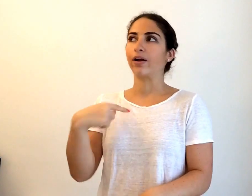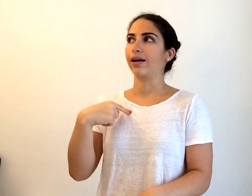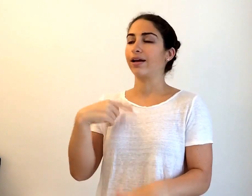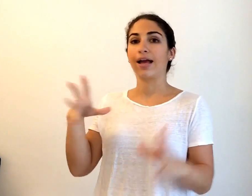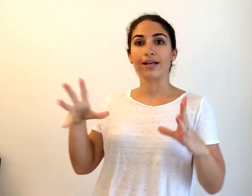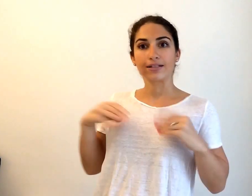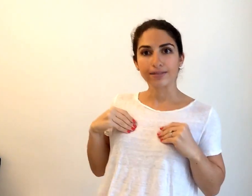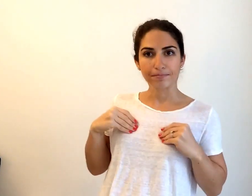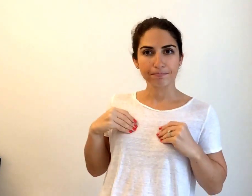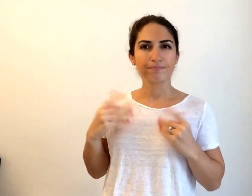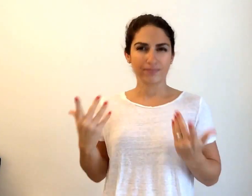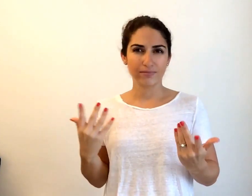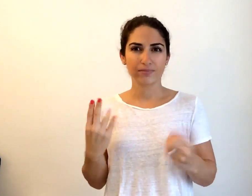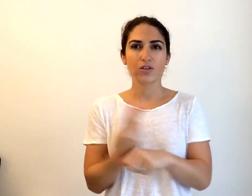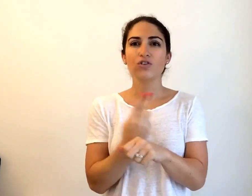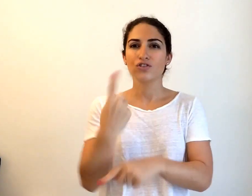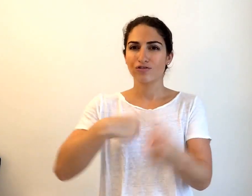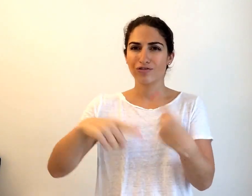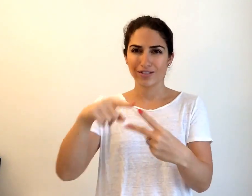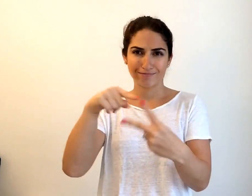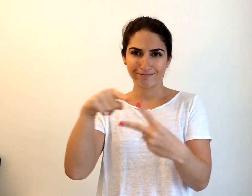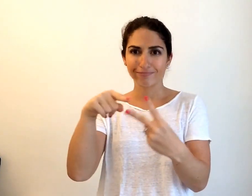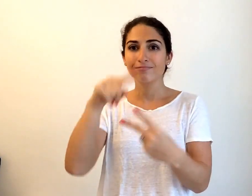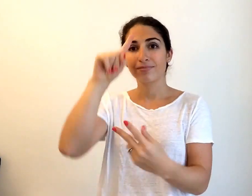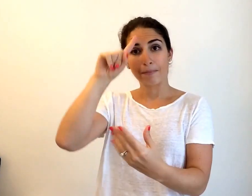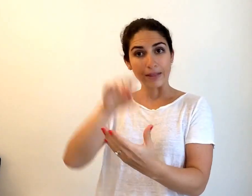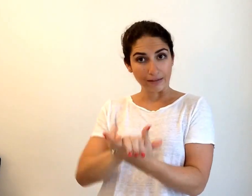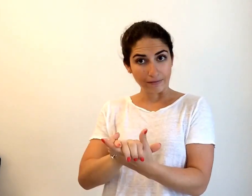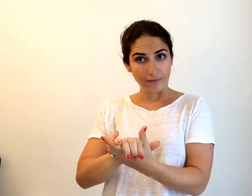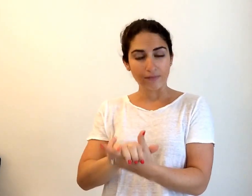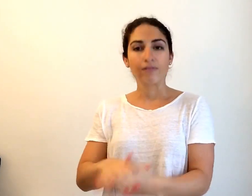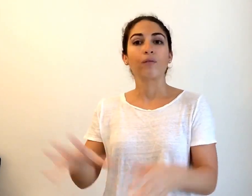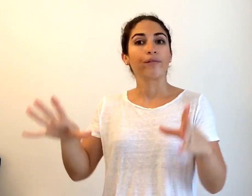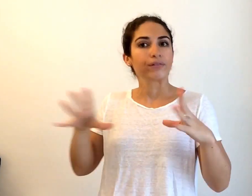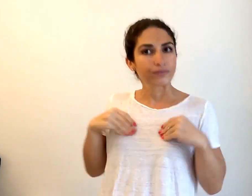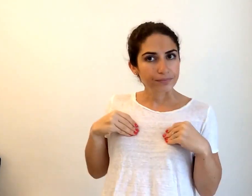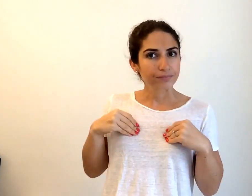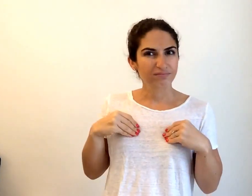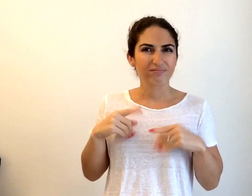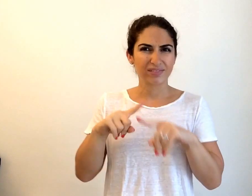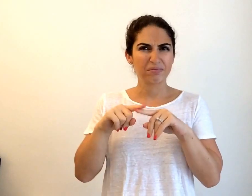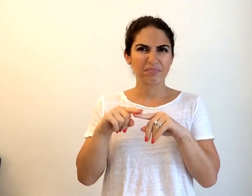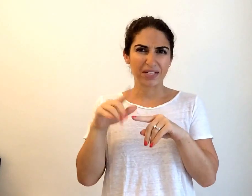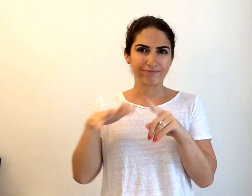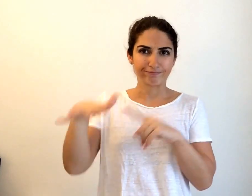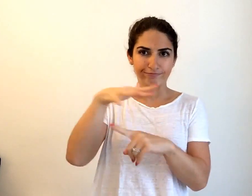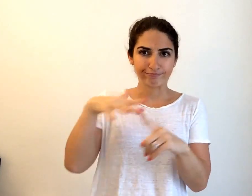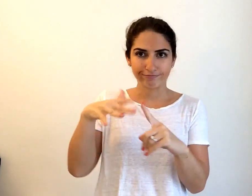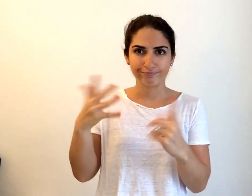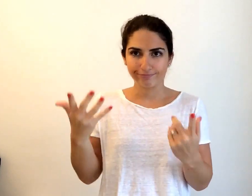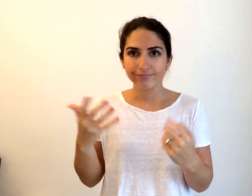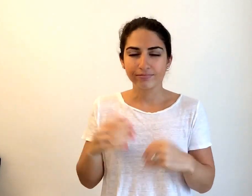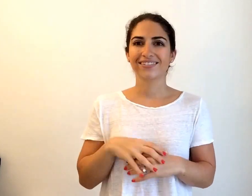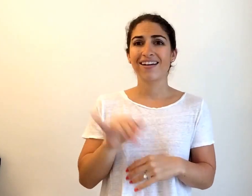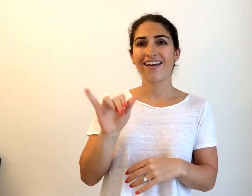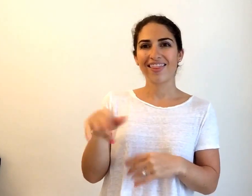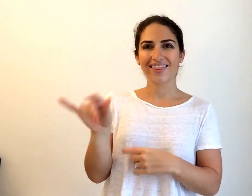it or I ACCEPT it. So maybe use the sign BELIEVE or ACCEPT to describe "Oh, I'll buy that."